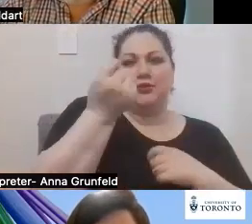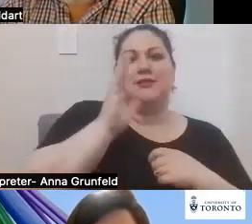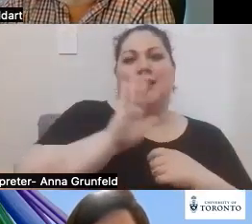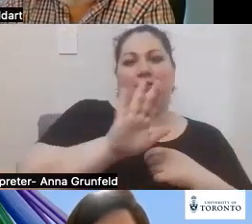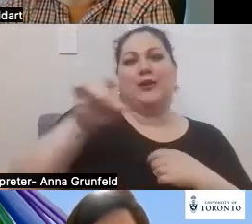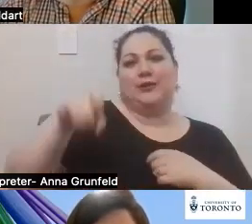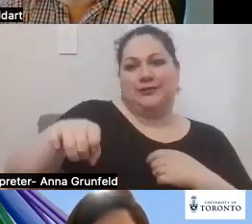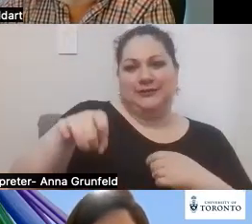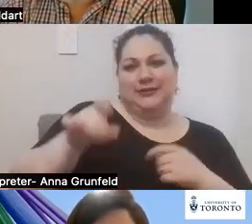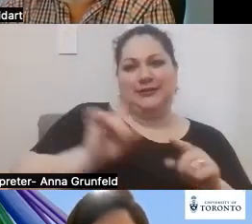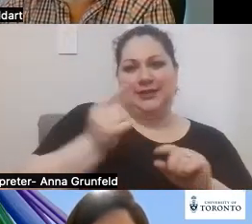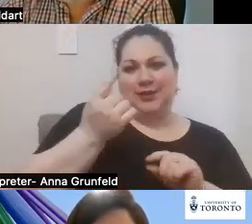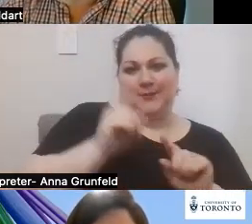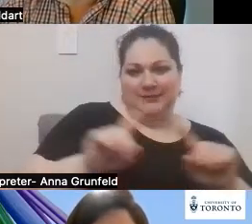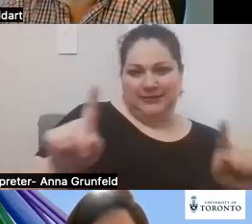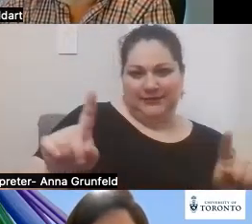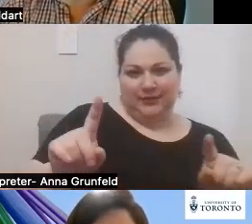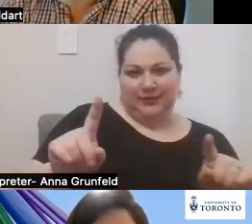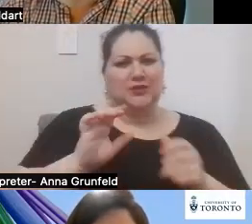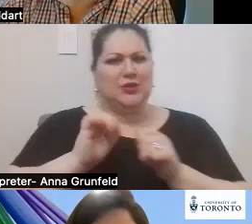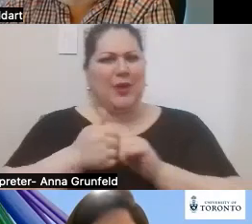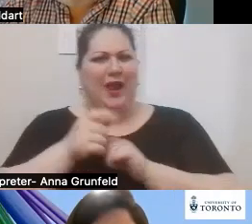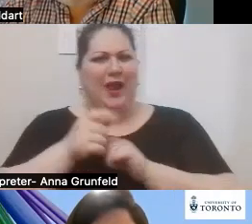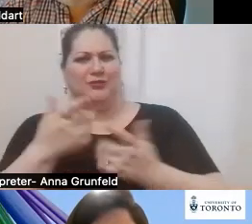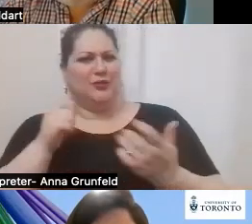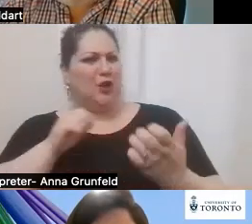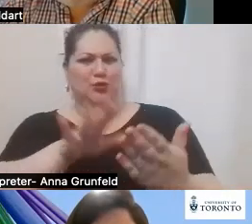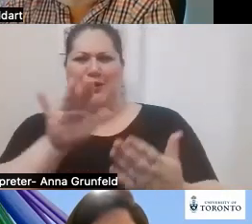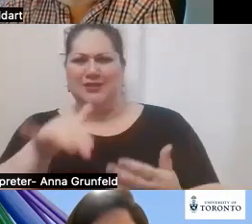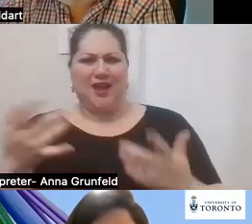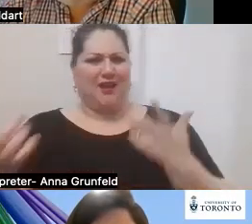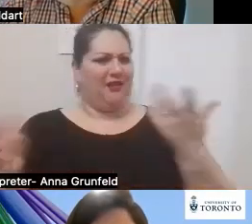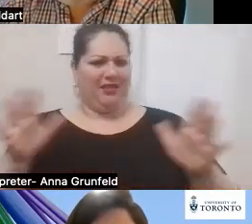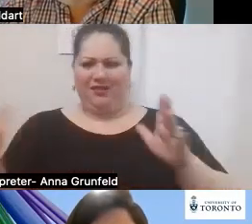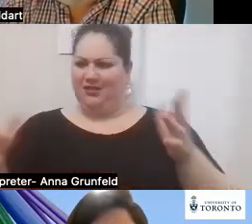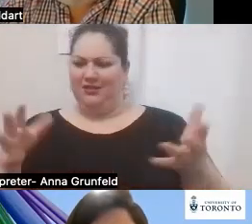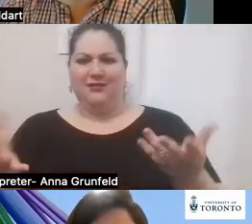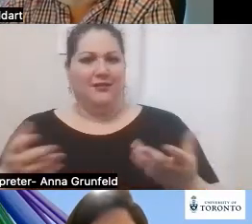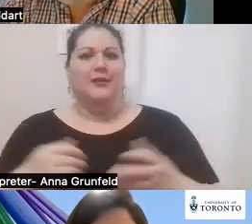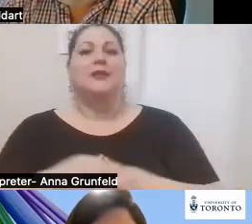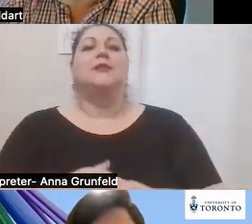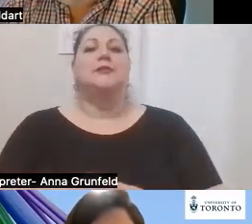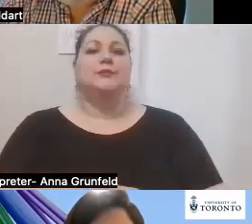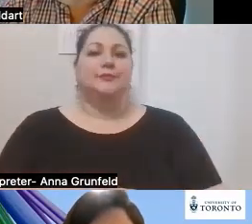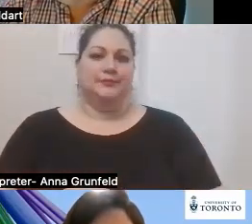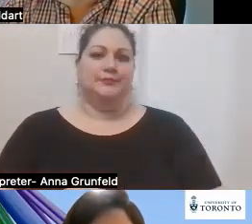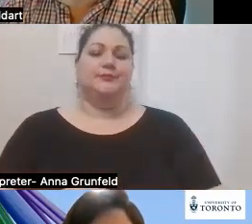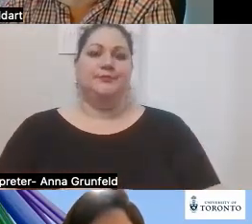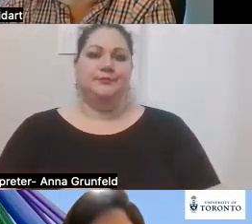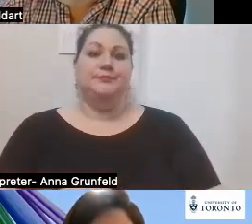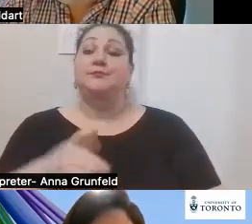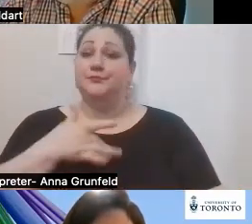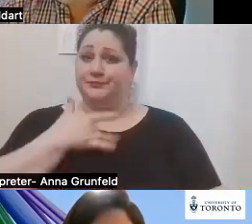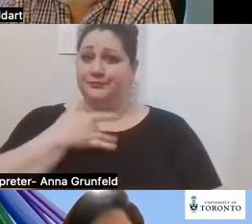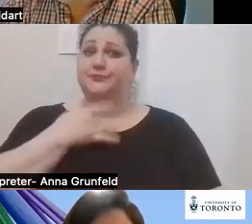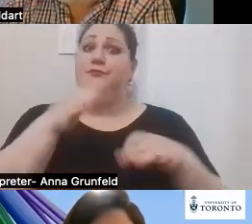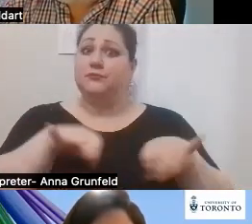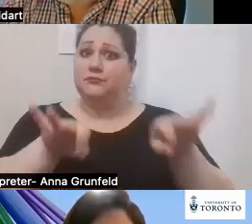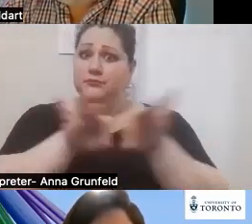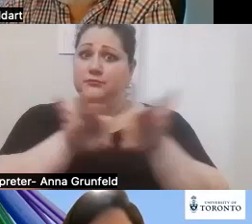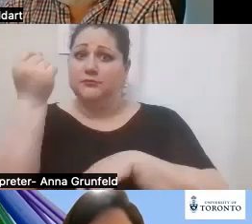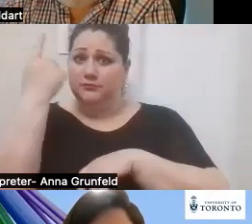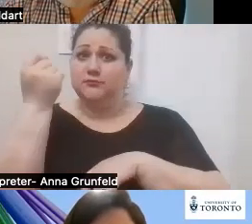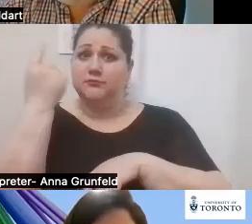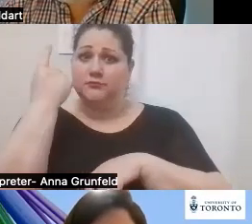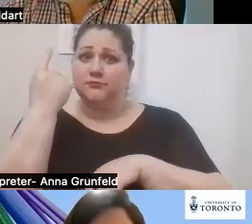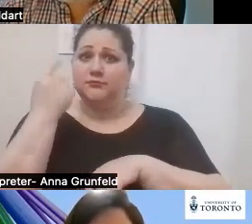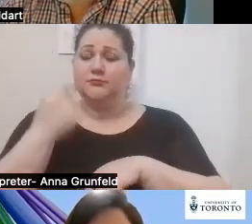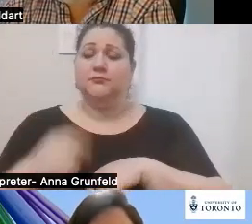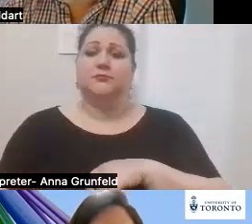Well, I think I think it's important to understand that that programs, professional